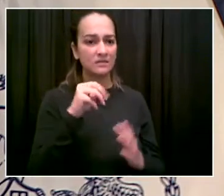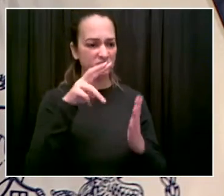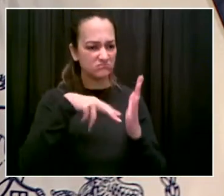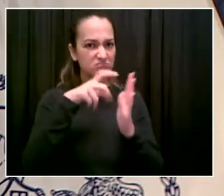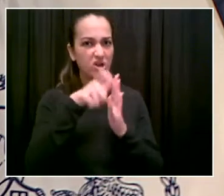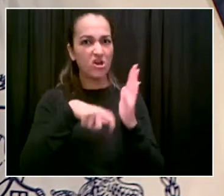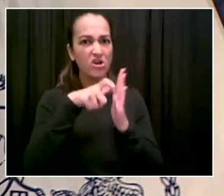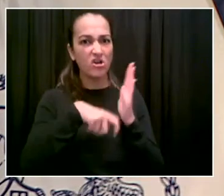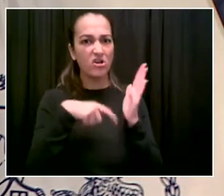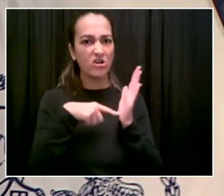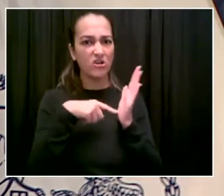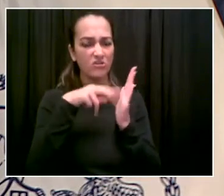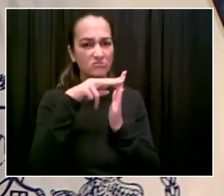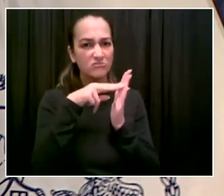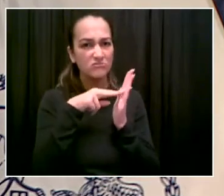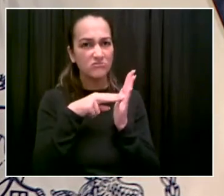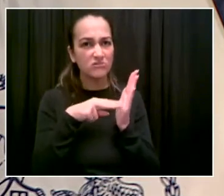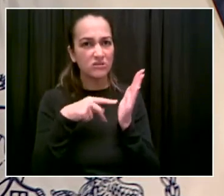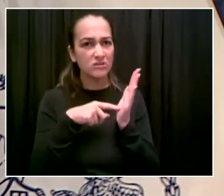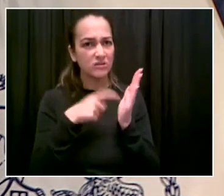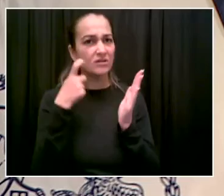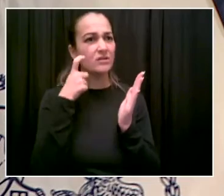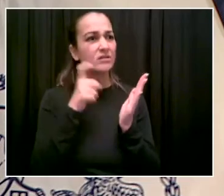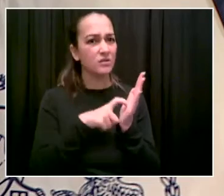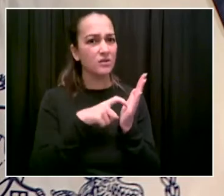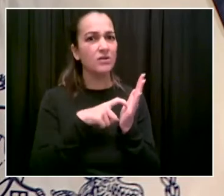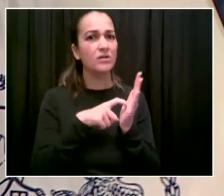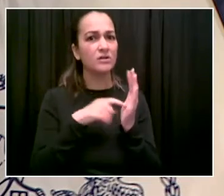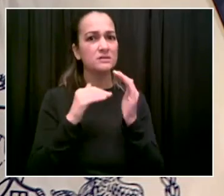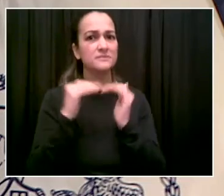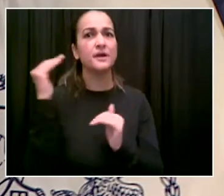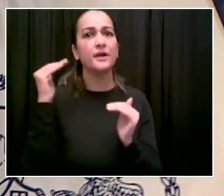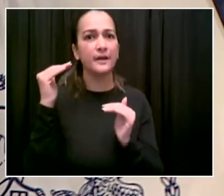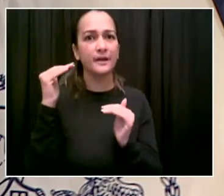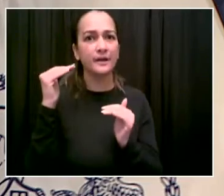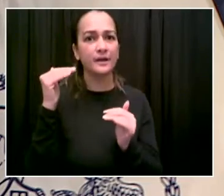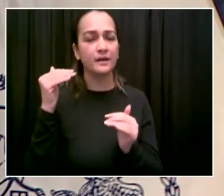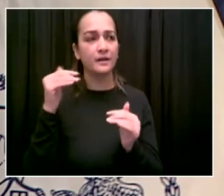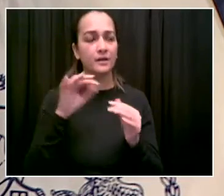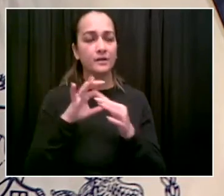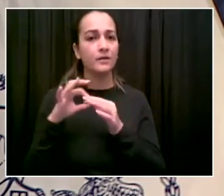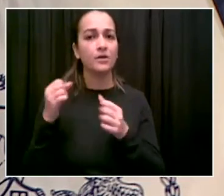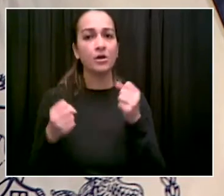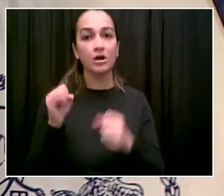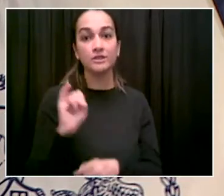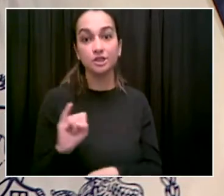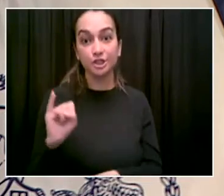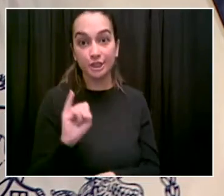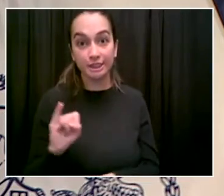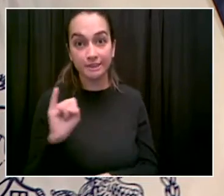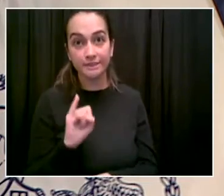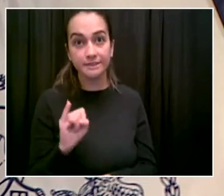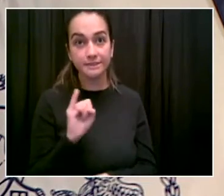STORY WE PUBLISHED ABOUT INSURCANE DISPARITY.